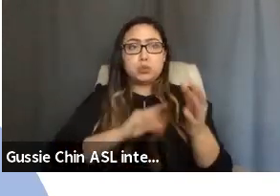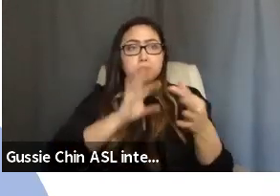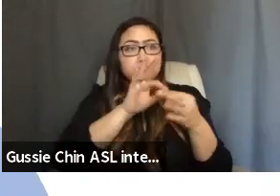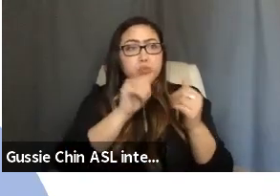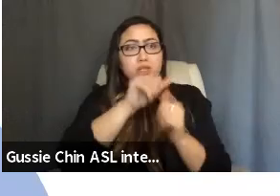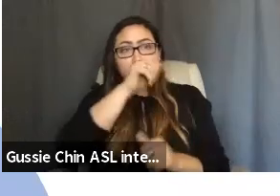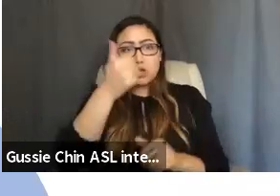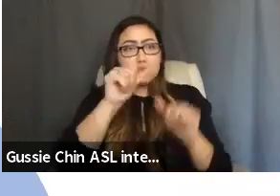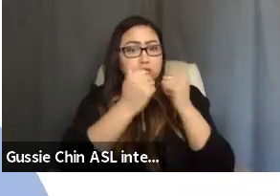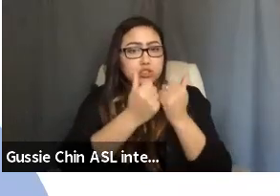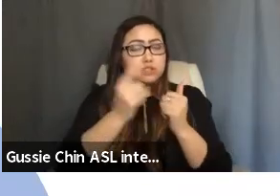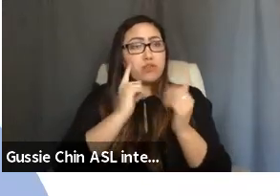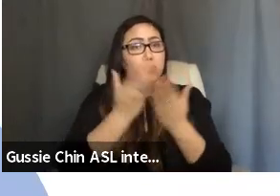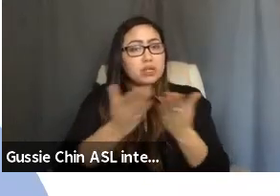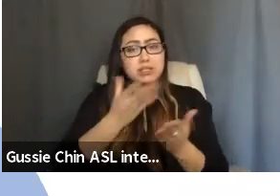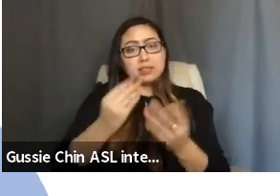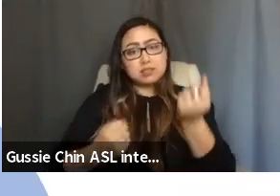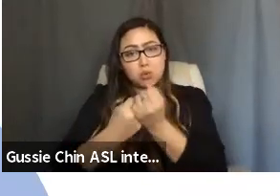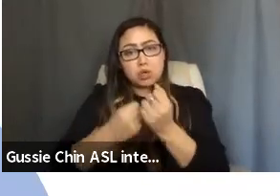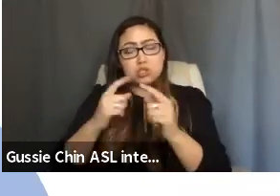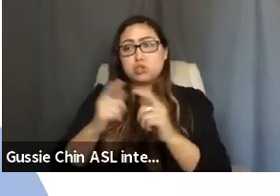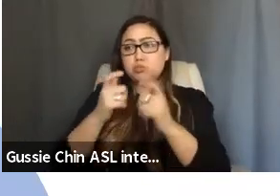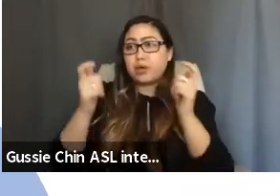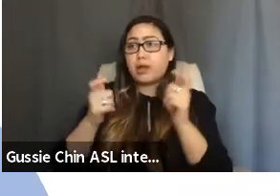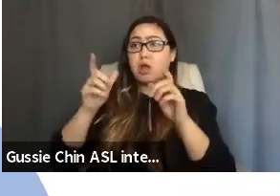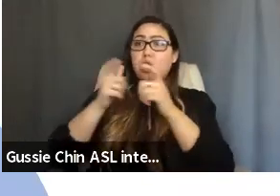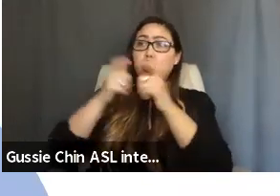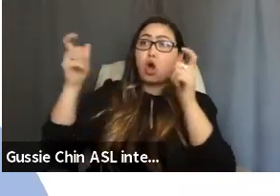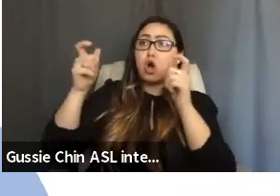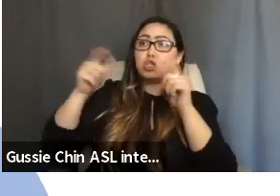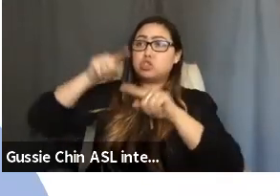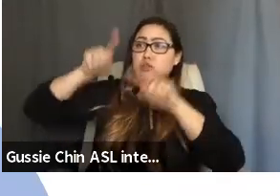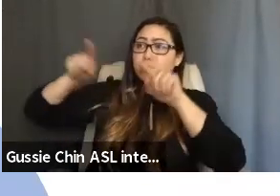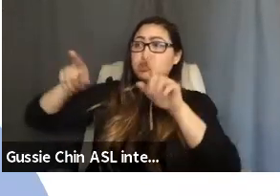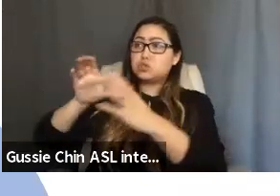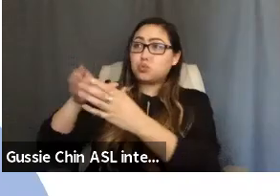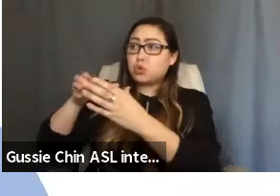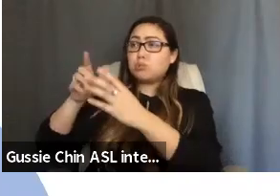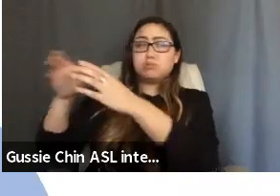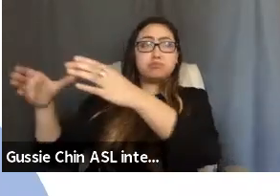and support and to bring large diverse groups together to create solutions to complex issues,